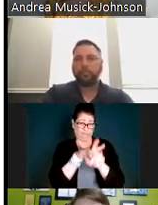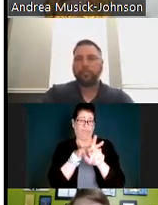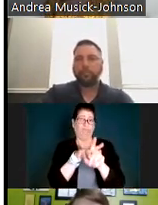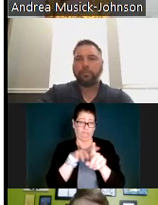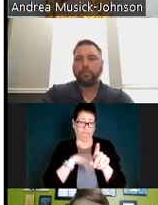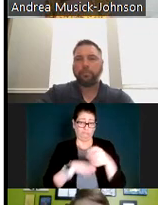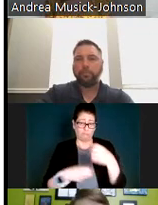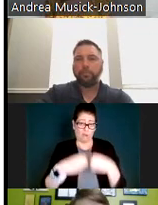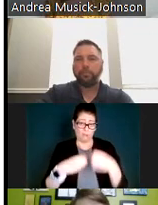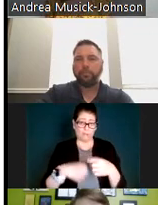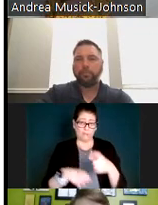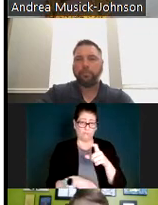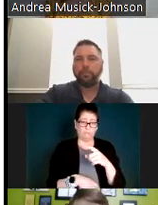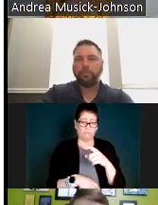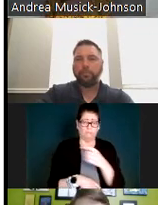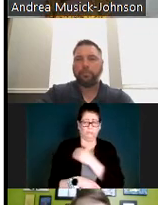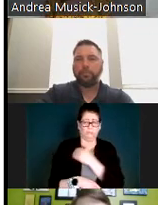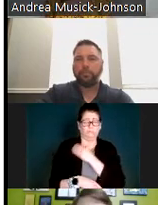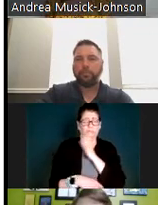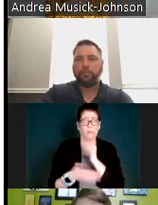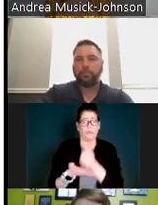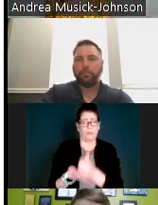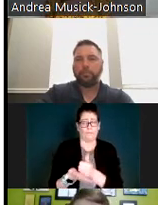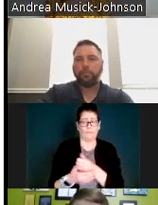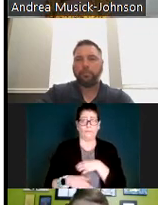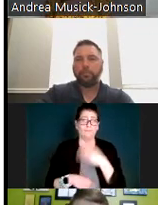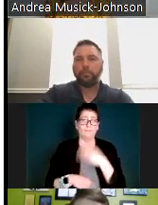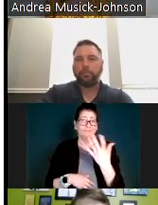Also, just wanna let you all know we are recording. It does say up in the left